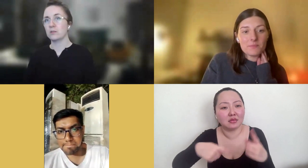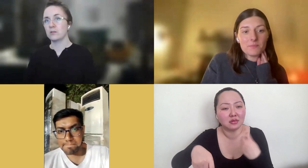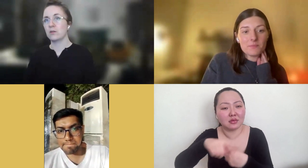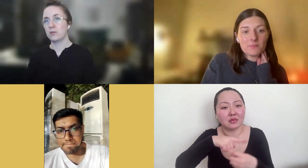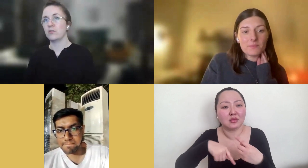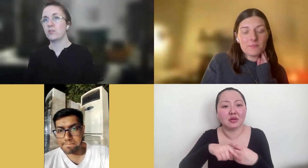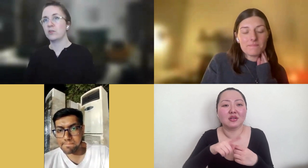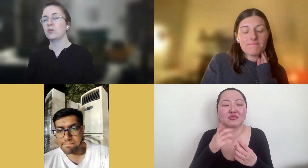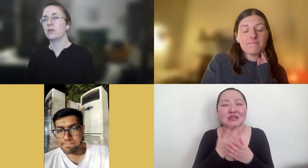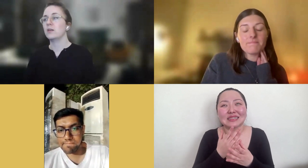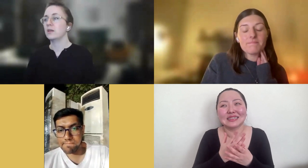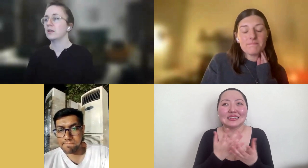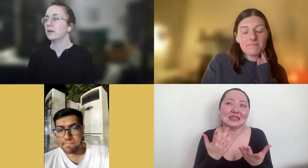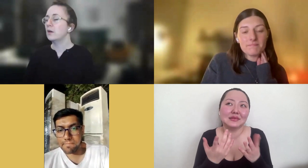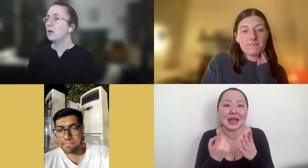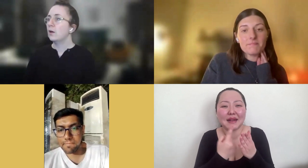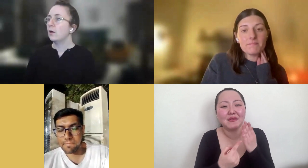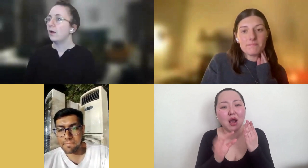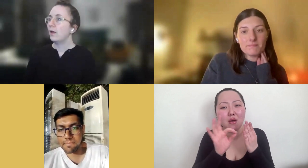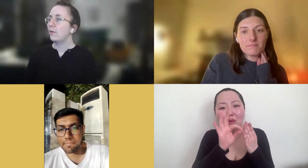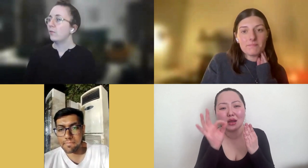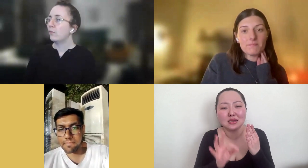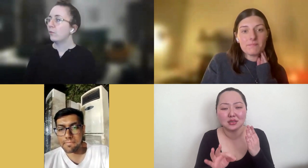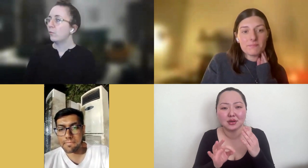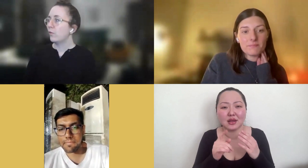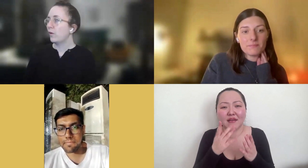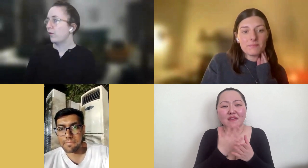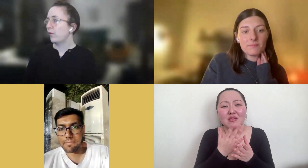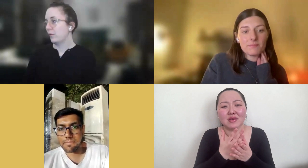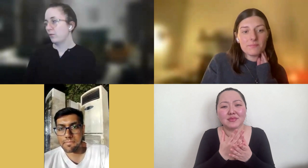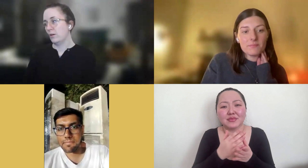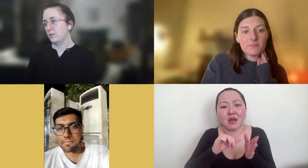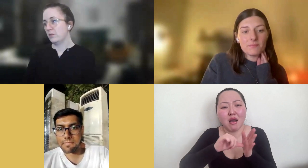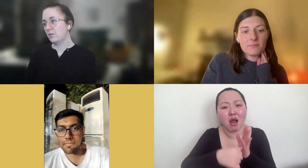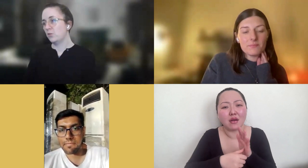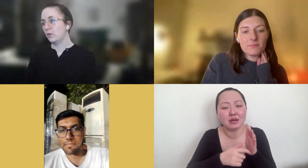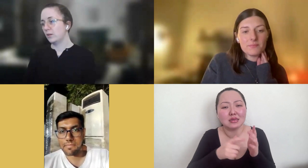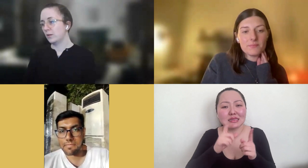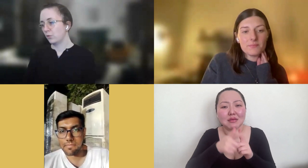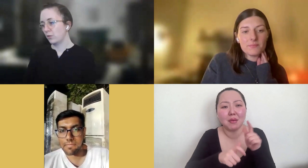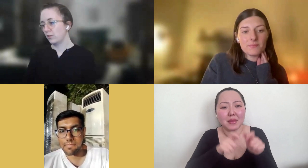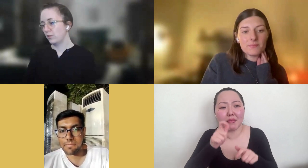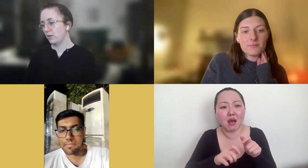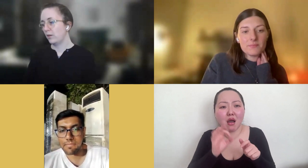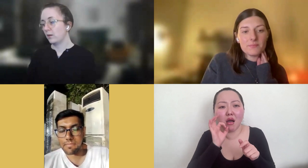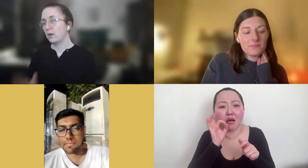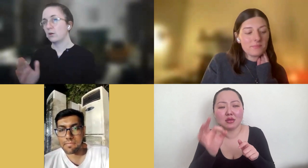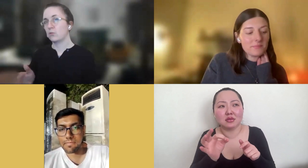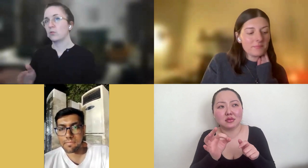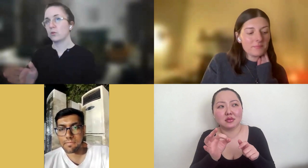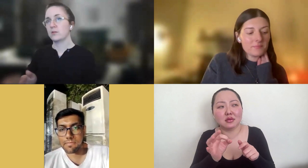questions of their institution. I think, the first thing I find is, if you join a cultural